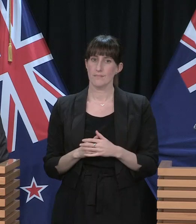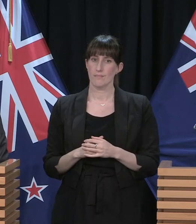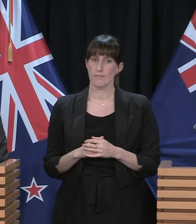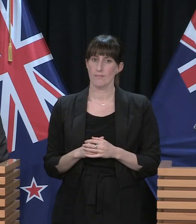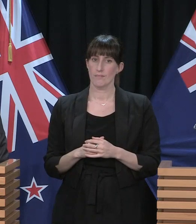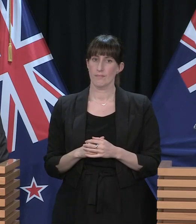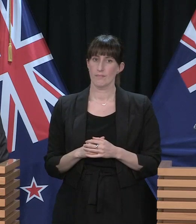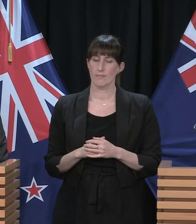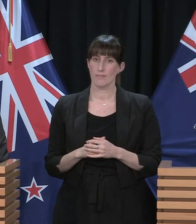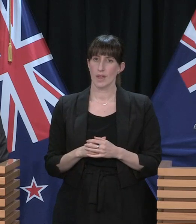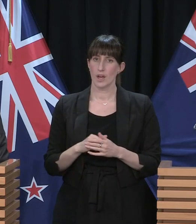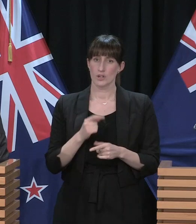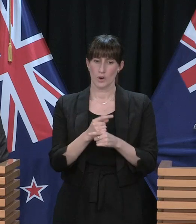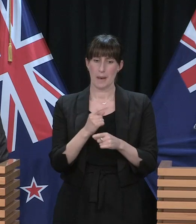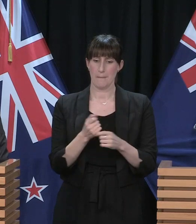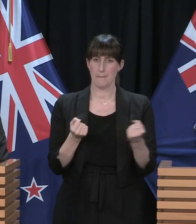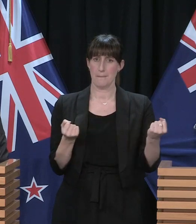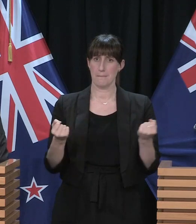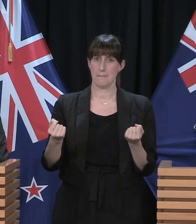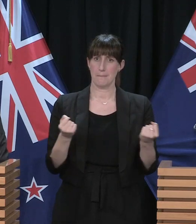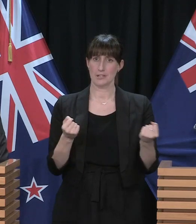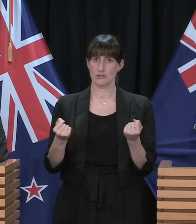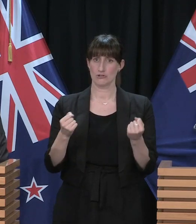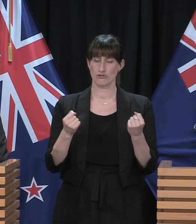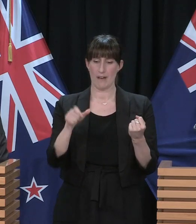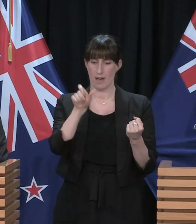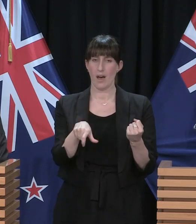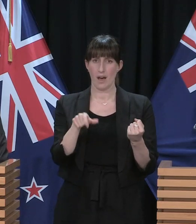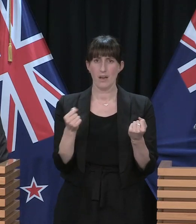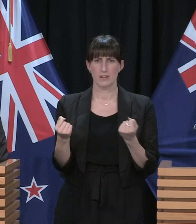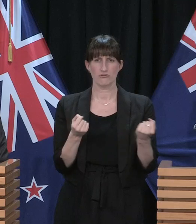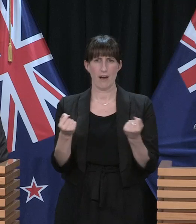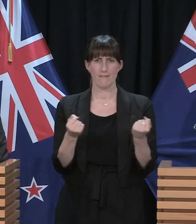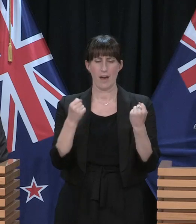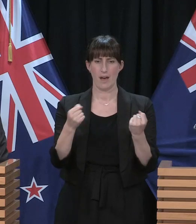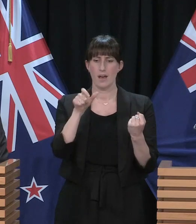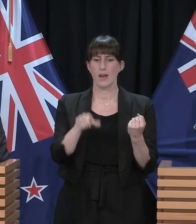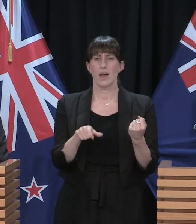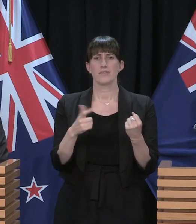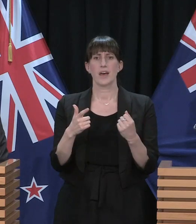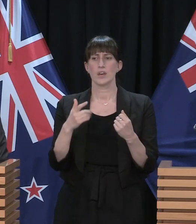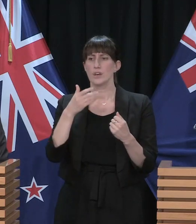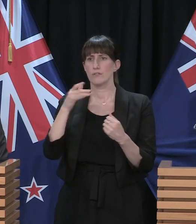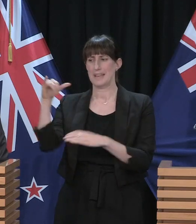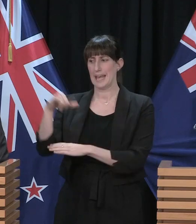Do you - why is there no programme in place to test bus drivers who are